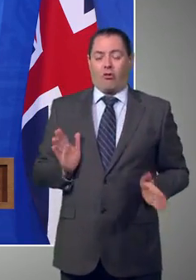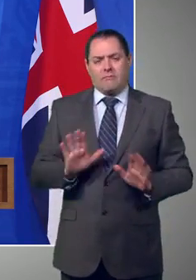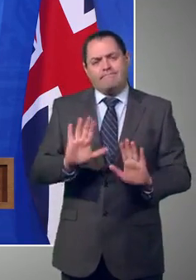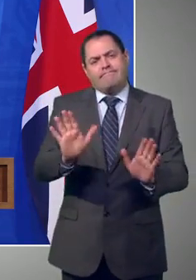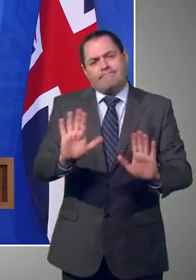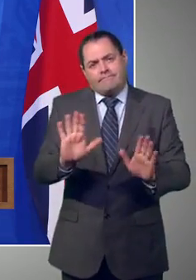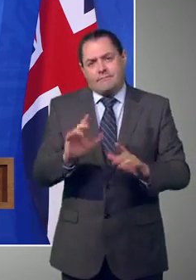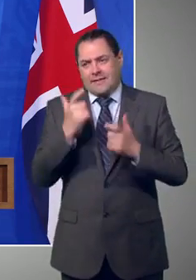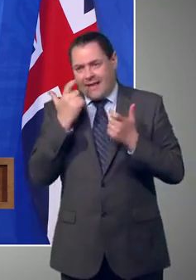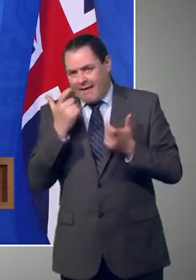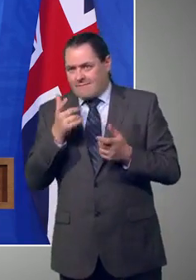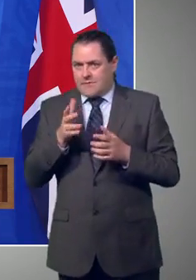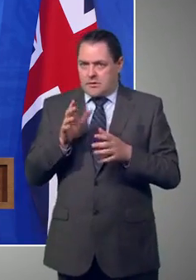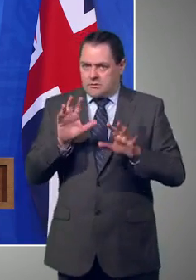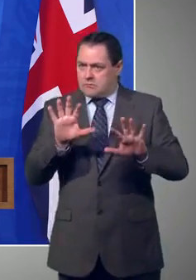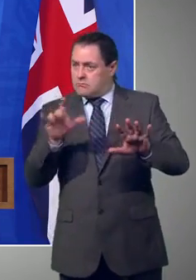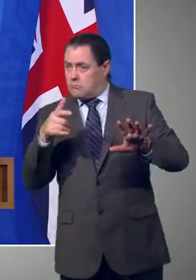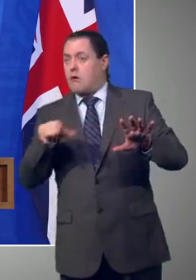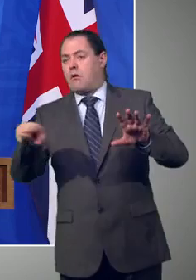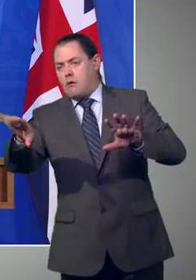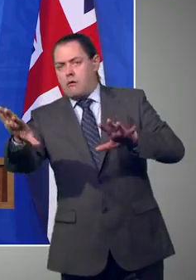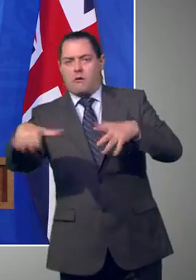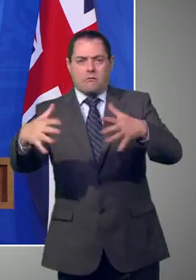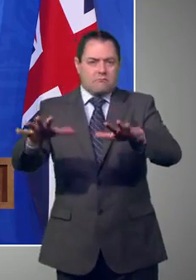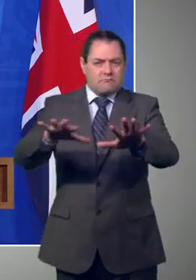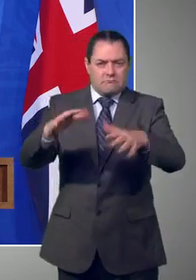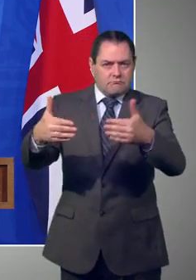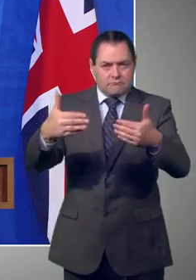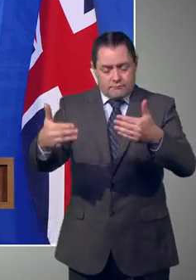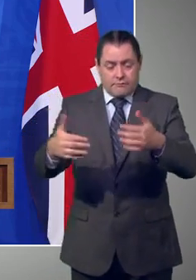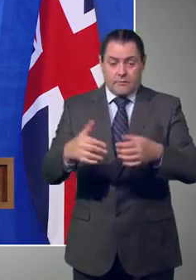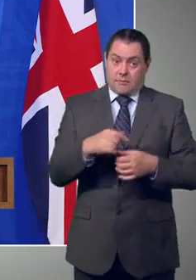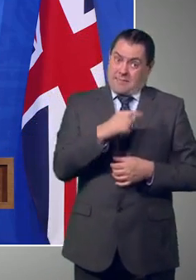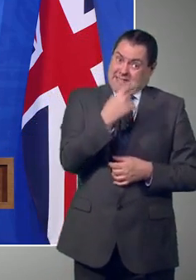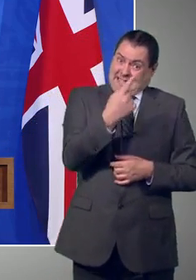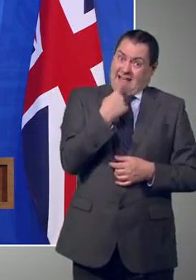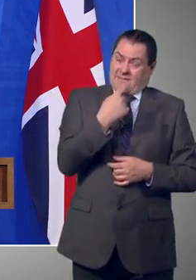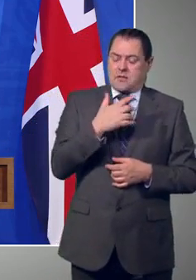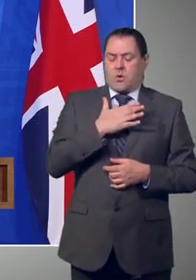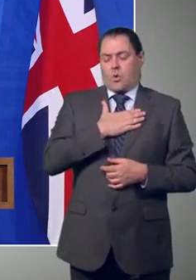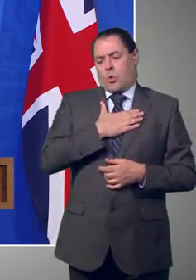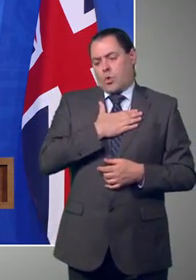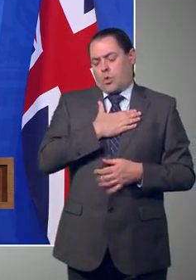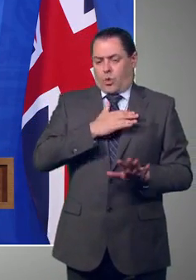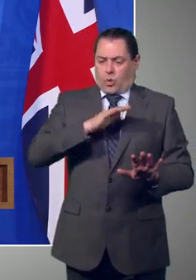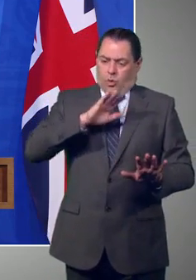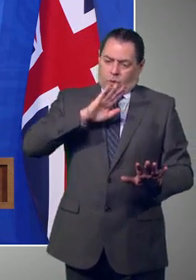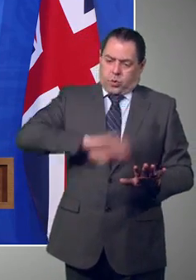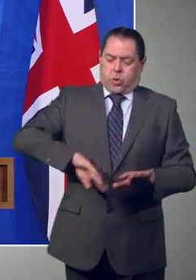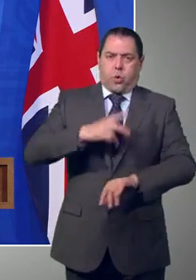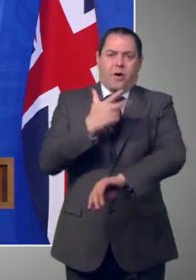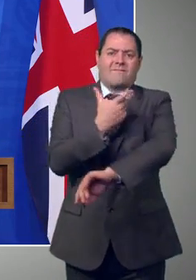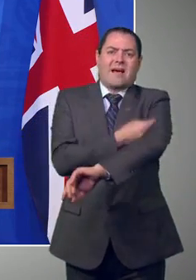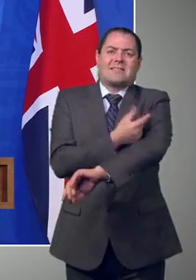and I quote I dread to think where we'd be without the